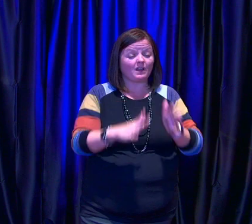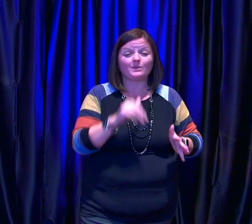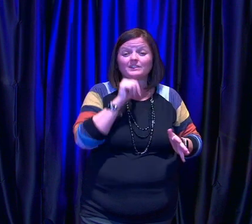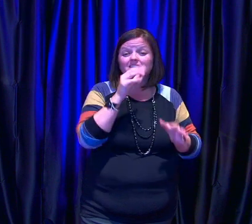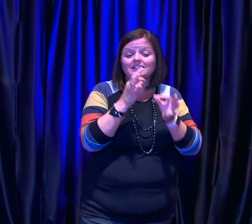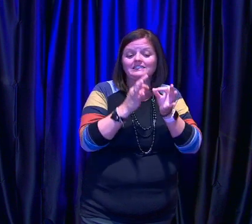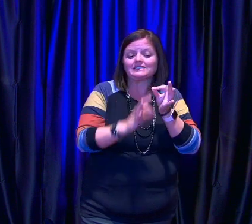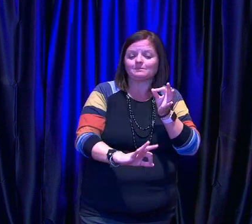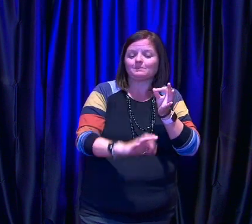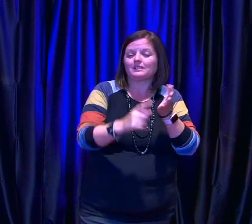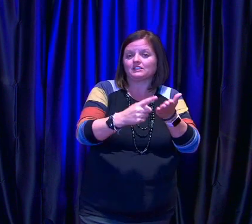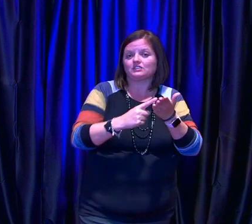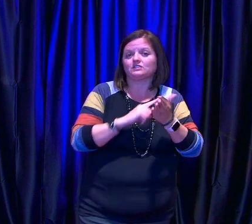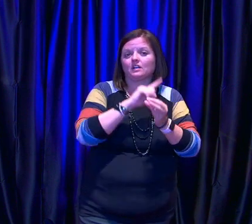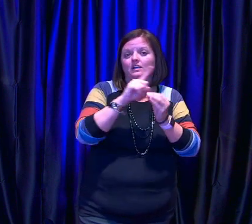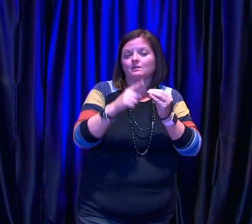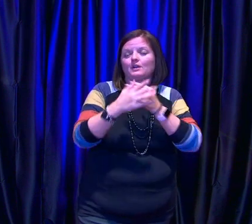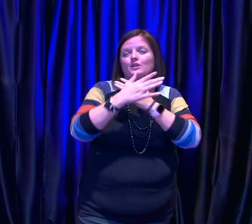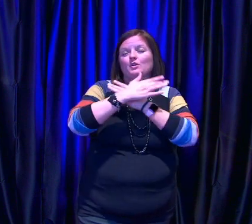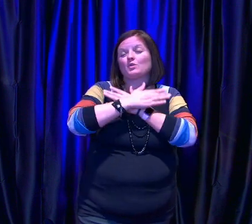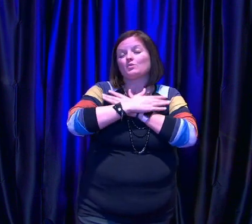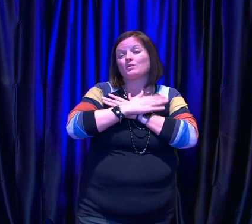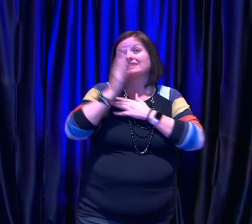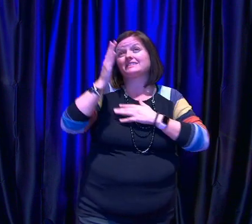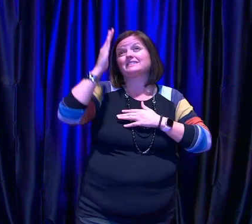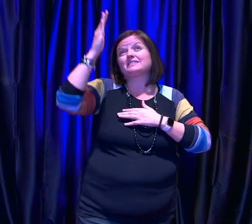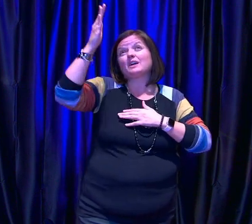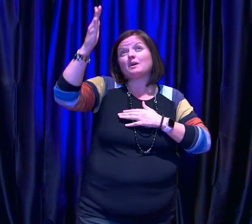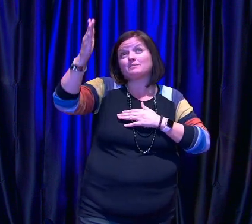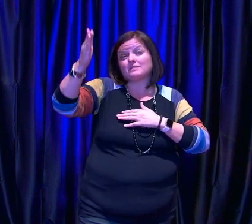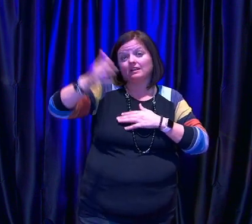talking about a rest someday by and by he's